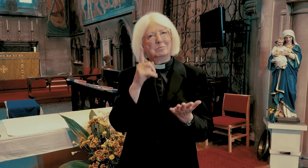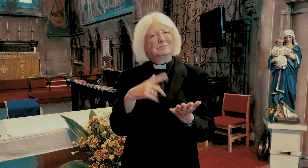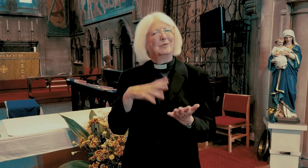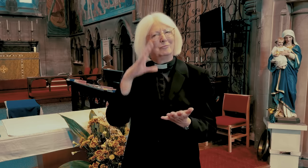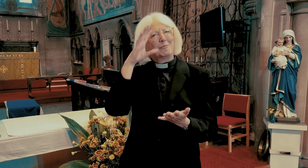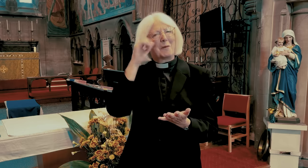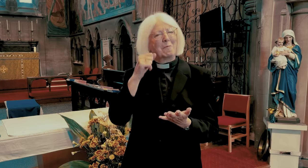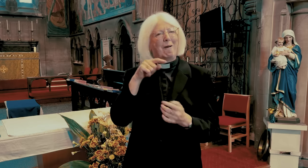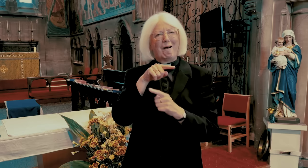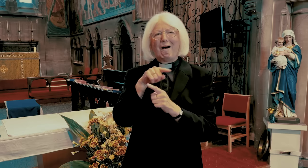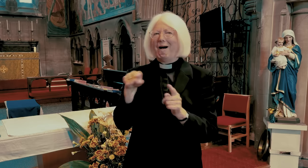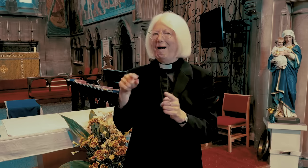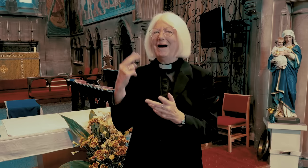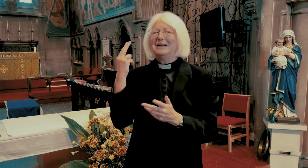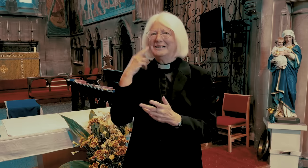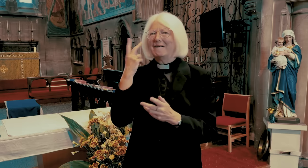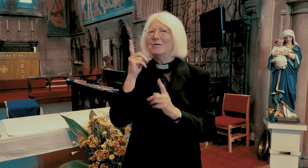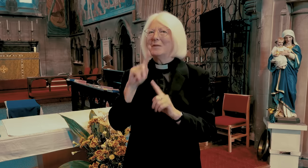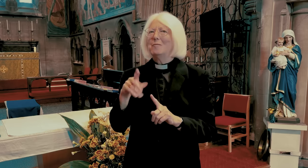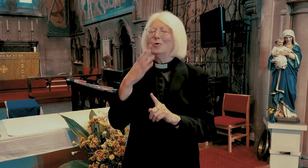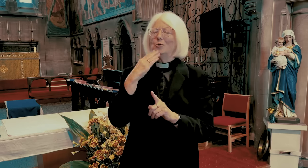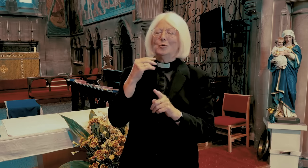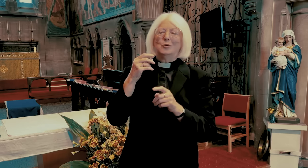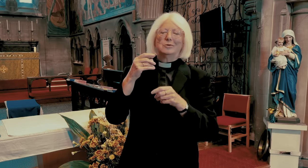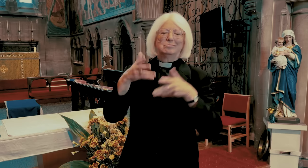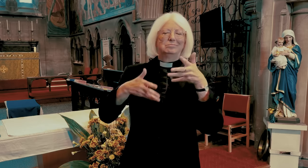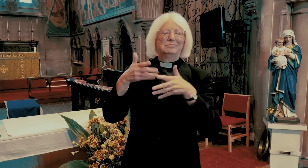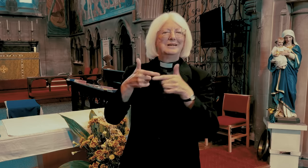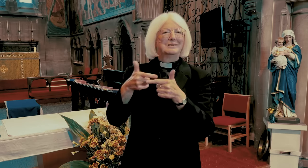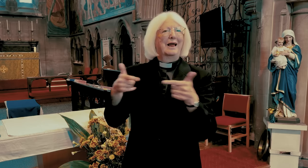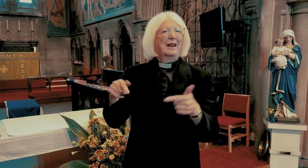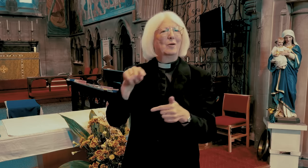we remember that deaf people who use sign language